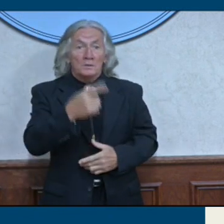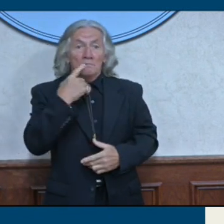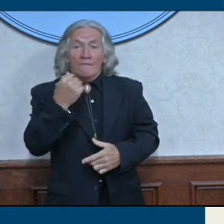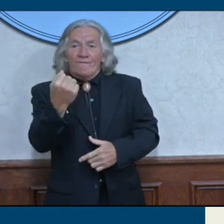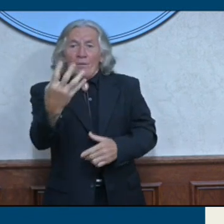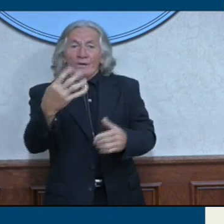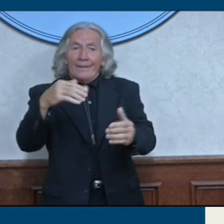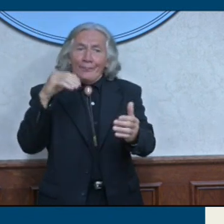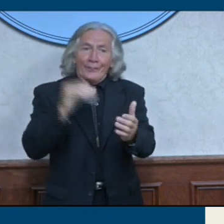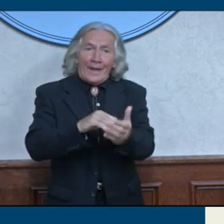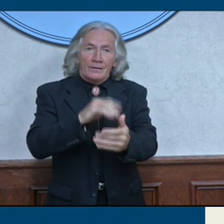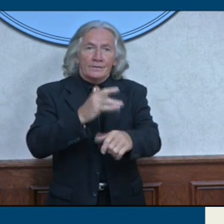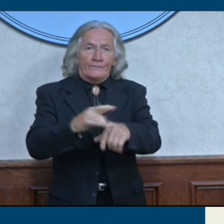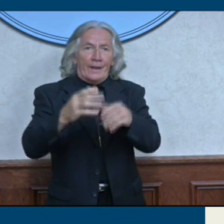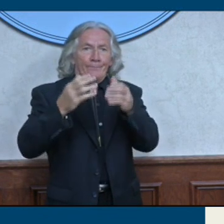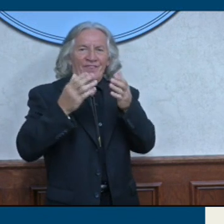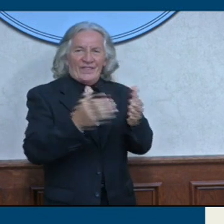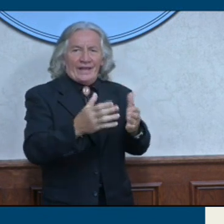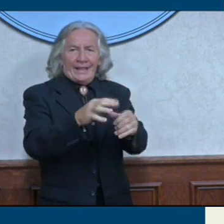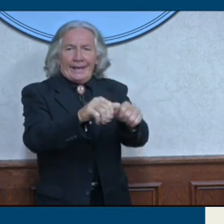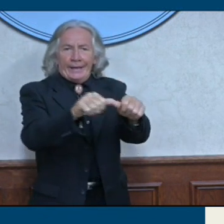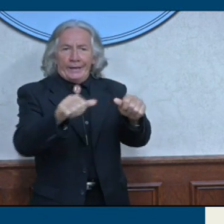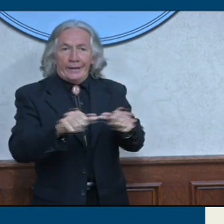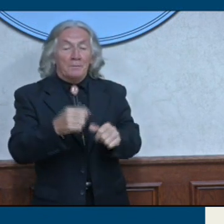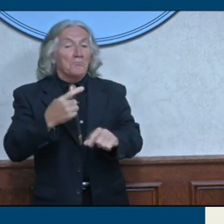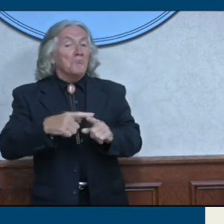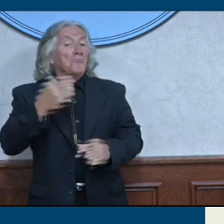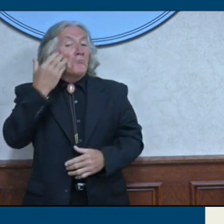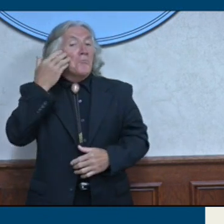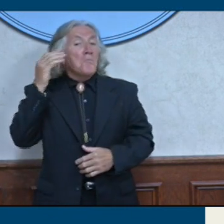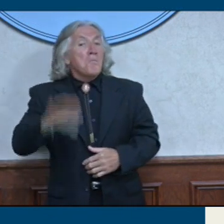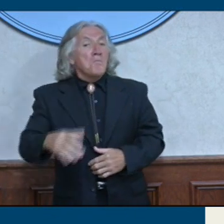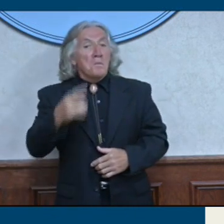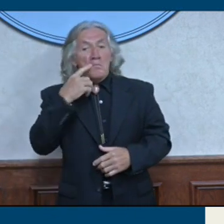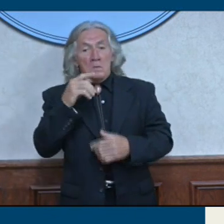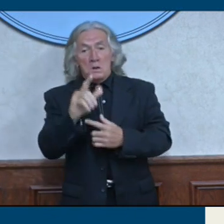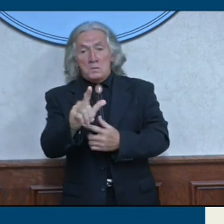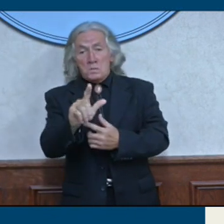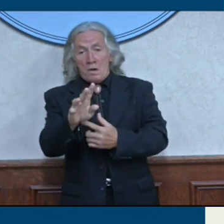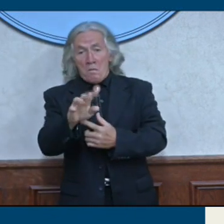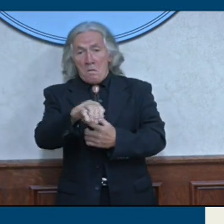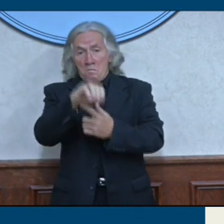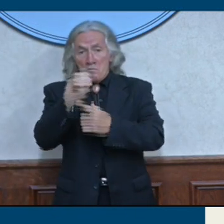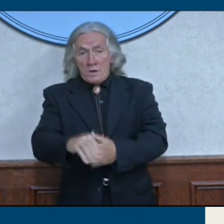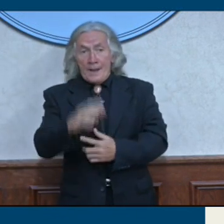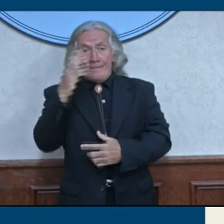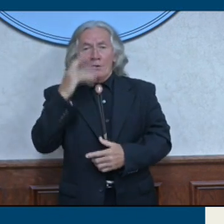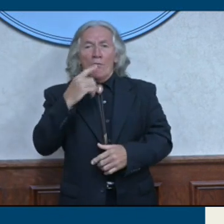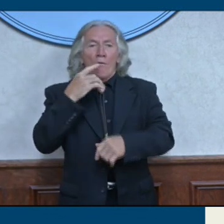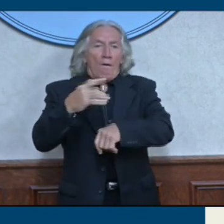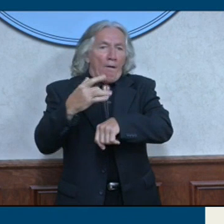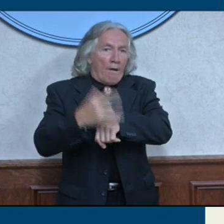ONE OF OUR LARGEST ONES DALLAS FORT WORTH AREA. OBVIOUSLY TOTAL REPORTED BEDS IS OVER